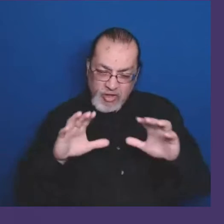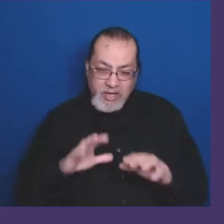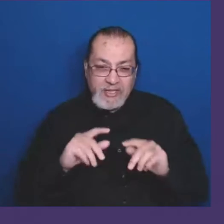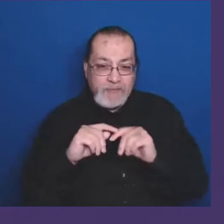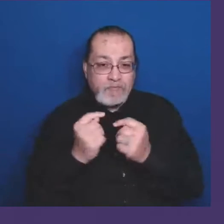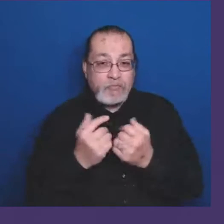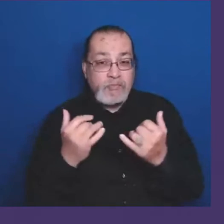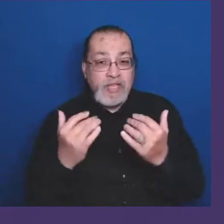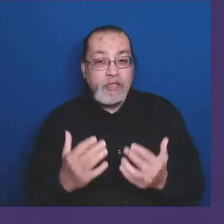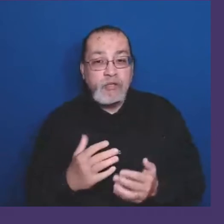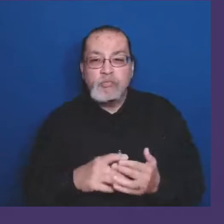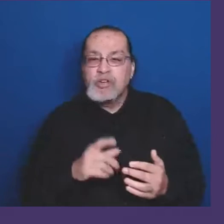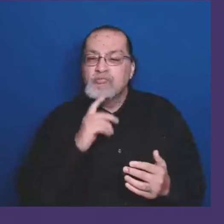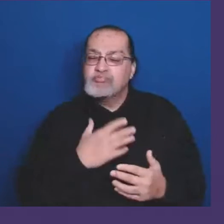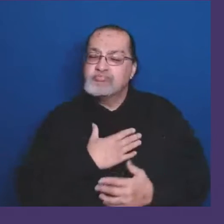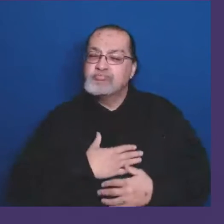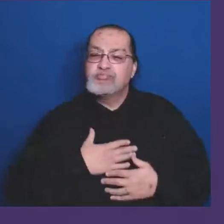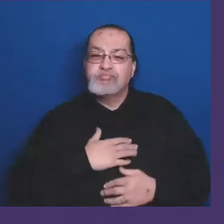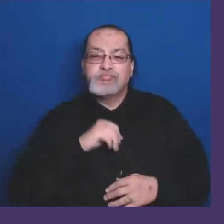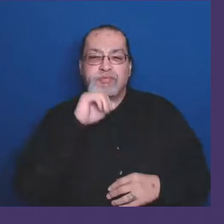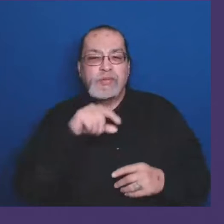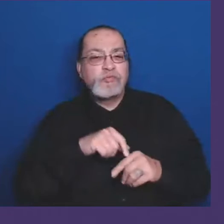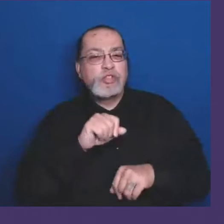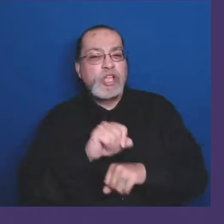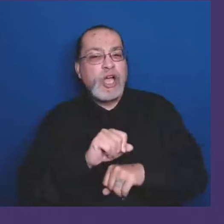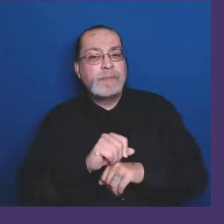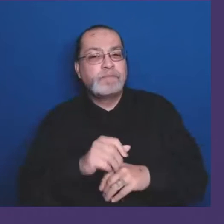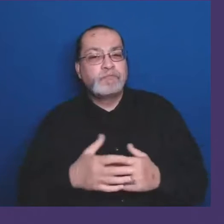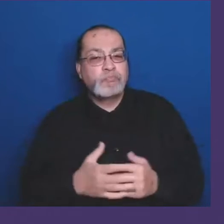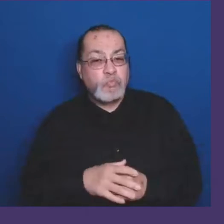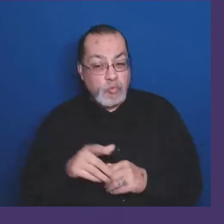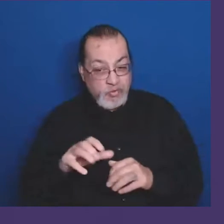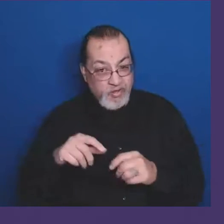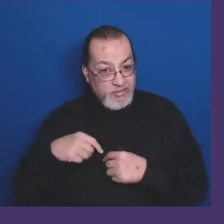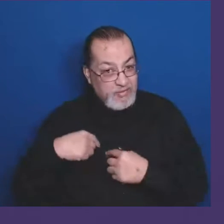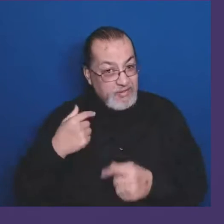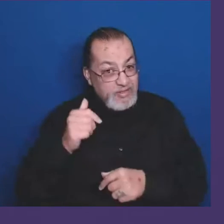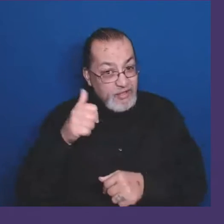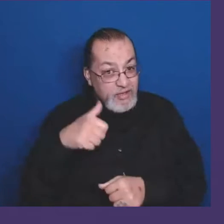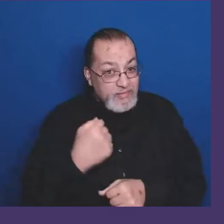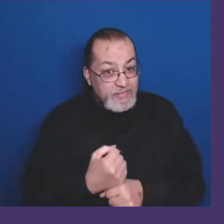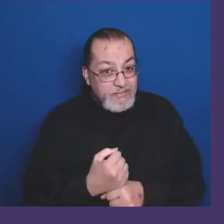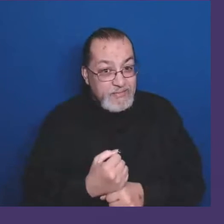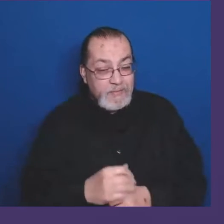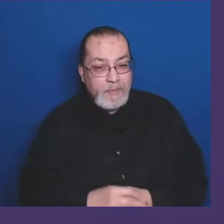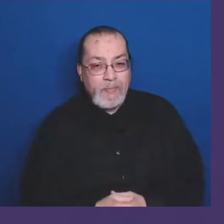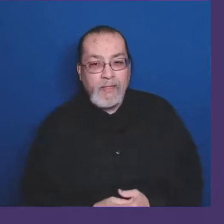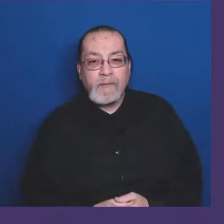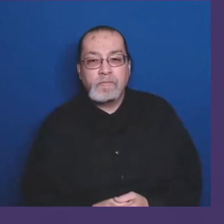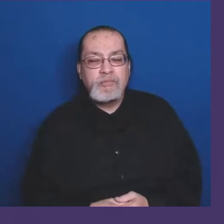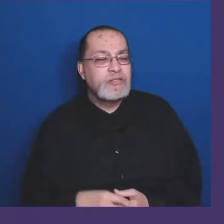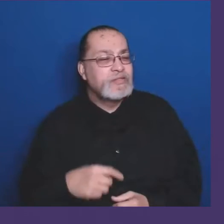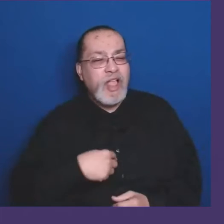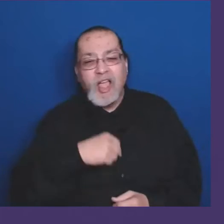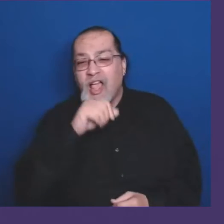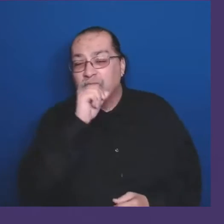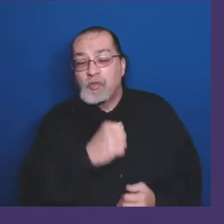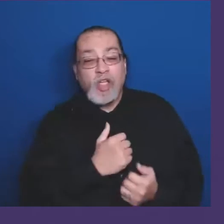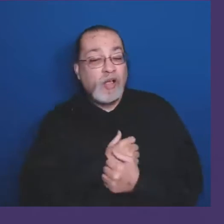You've been doing it for 10 years. Tanya Harris: I love hanging out with my coworkers. If I have nothing to do I hang out and give them a hard time